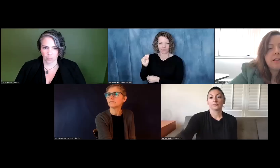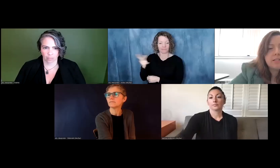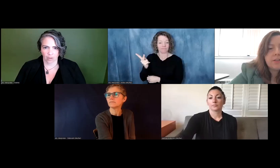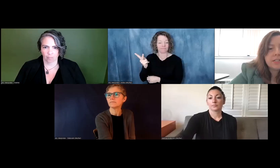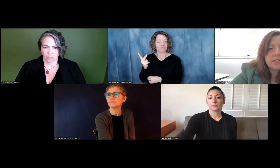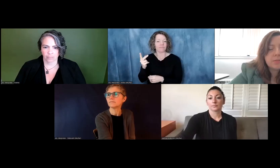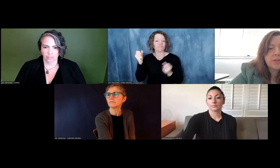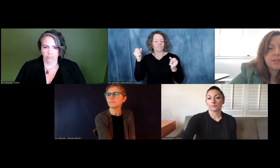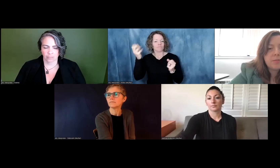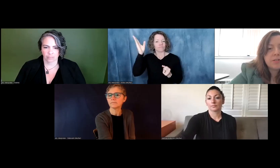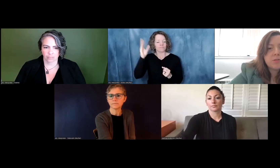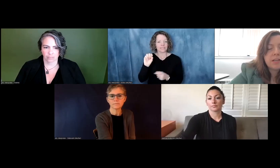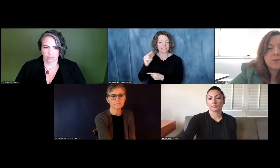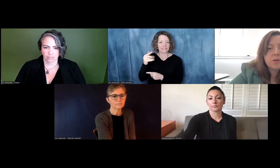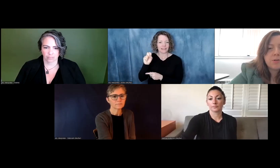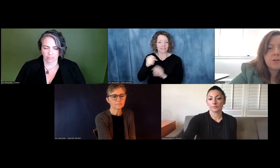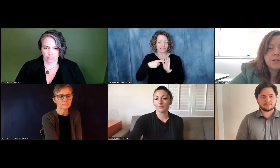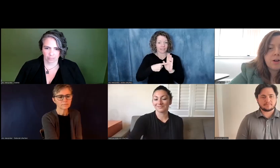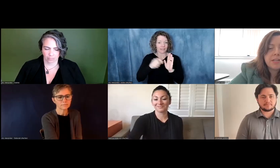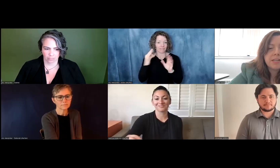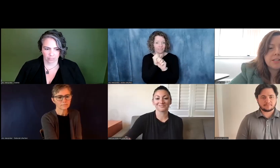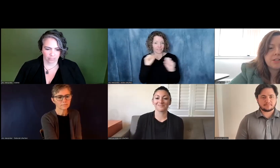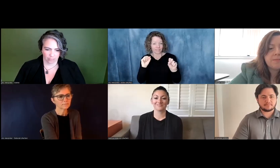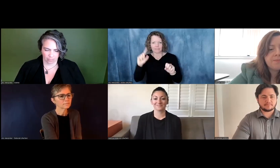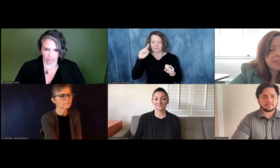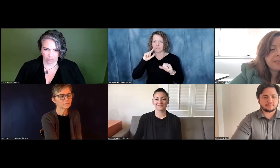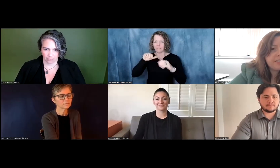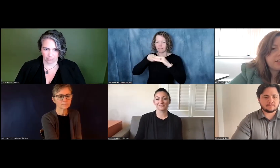A Deaf-Accessible Therapy Toolkit for Co-occurring Trauma and Addiction.